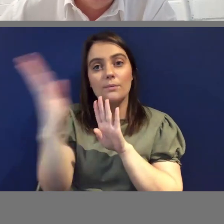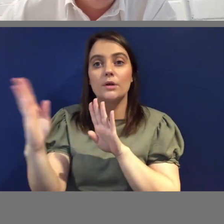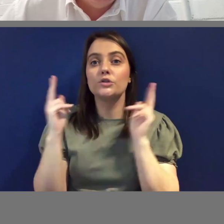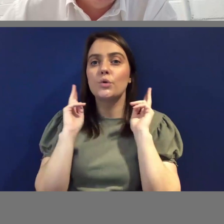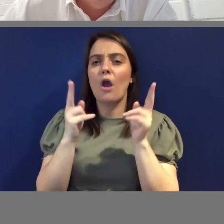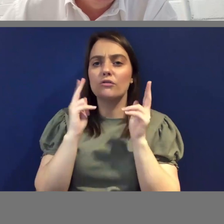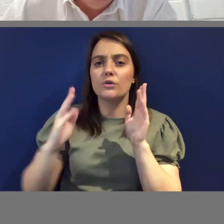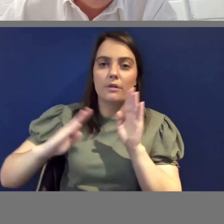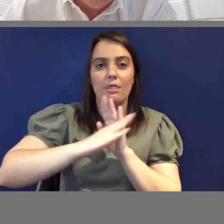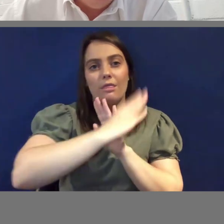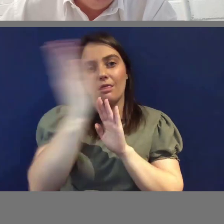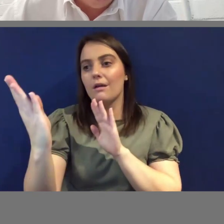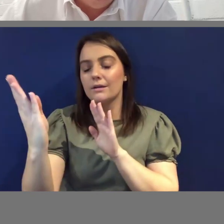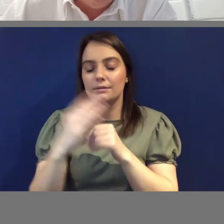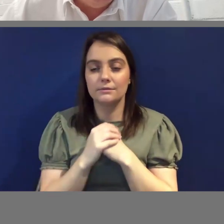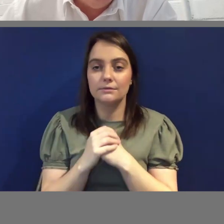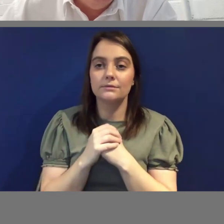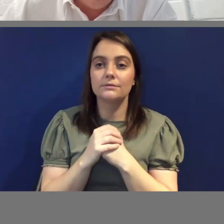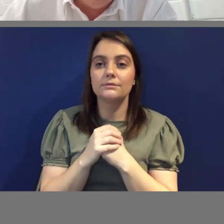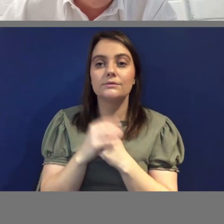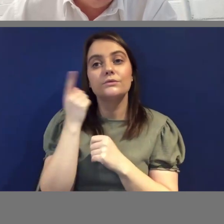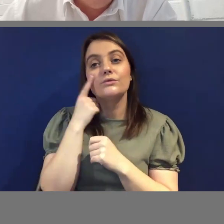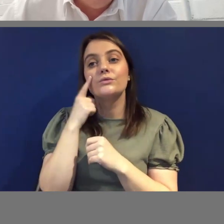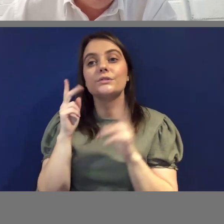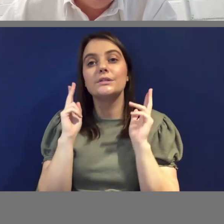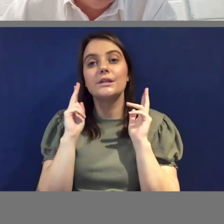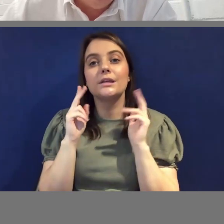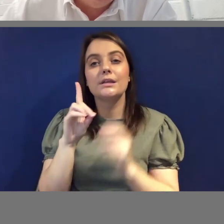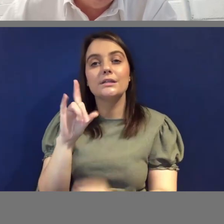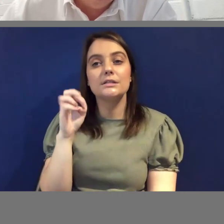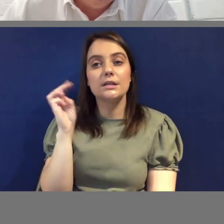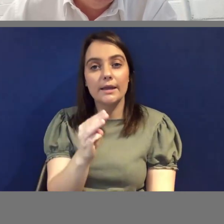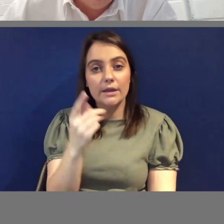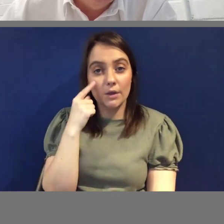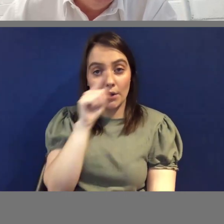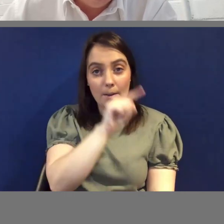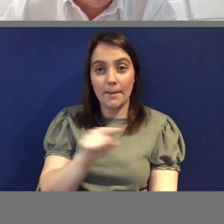and stuff like that so again if you look at the diagram in diagram 12 of TGM in the current TGM it